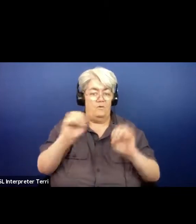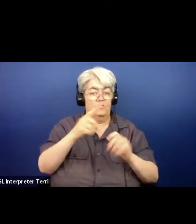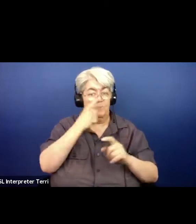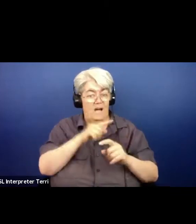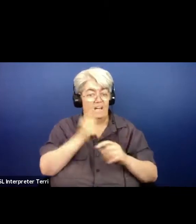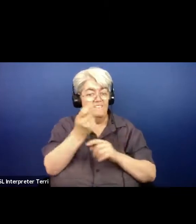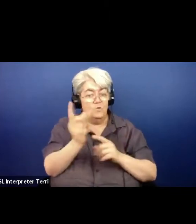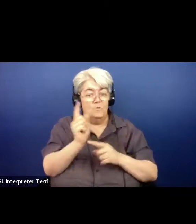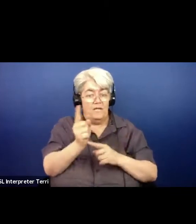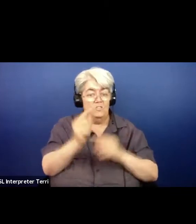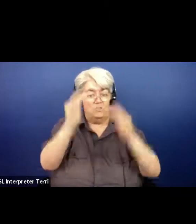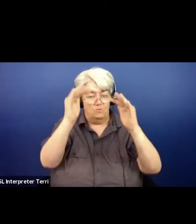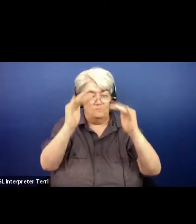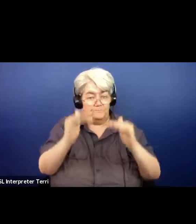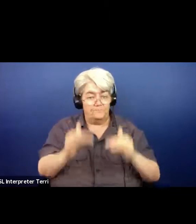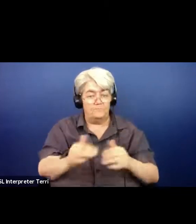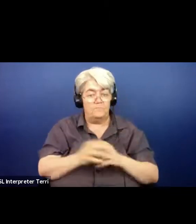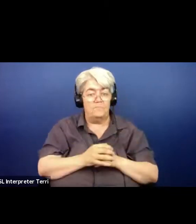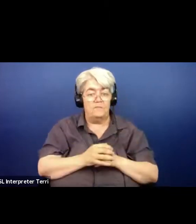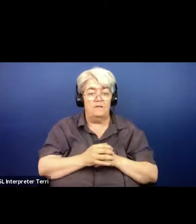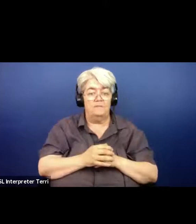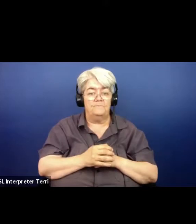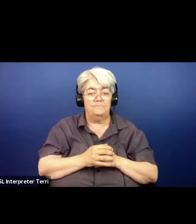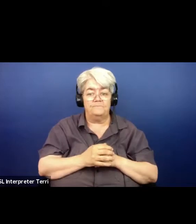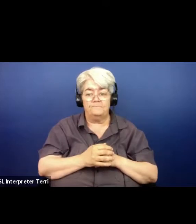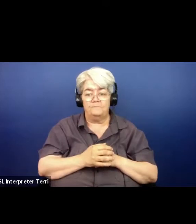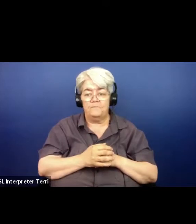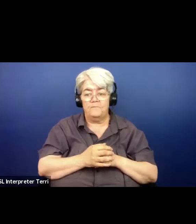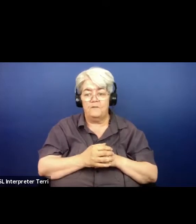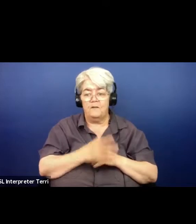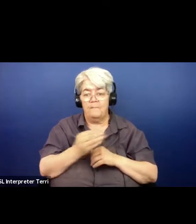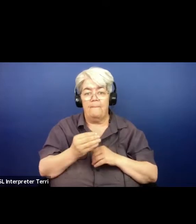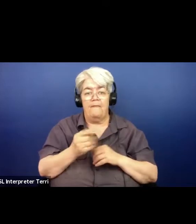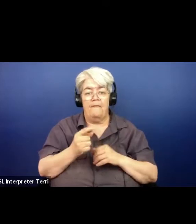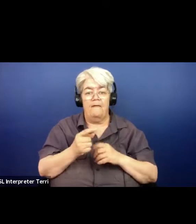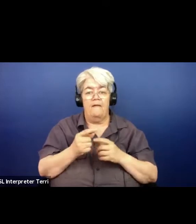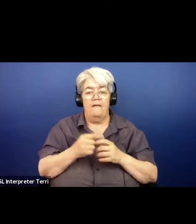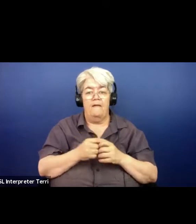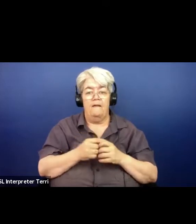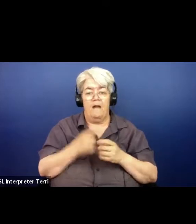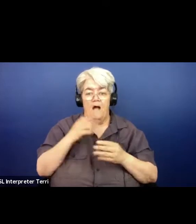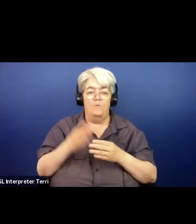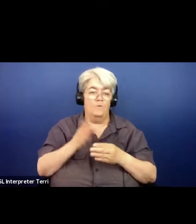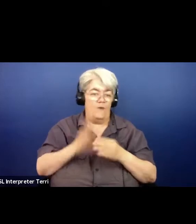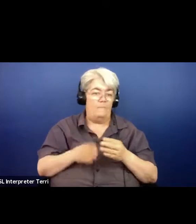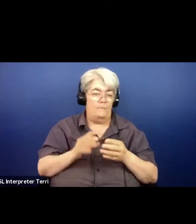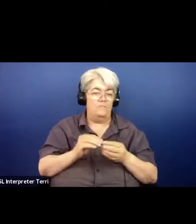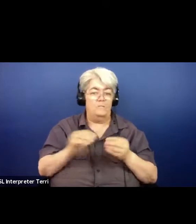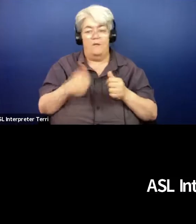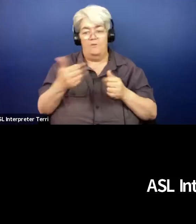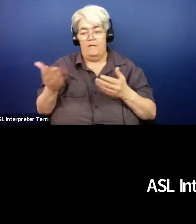and do the real-time evaluation right now while I wrap up some other things and tell